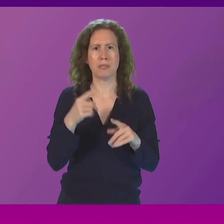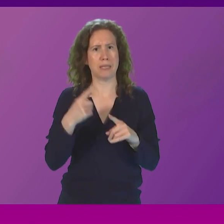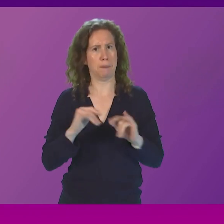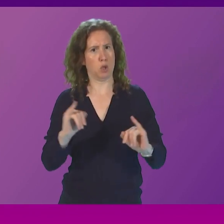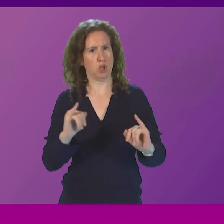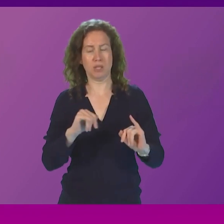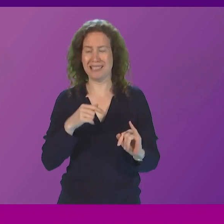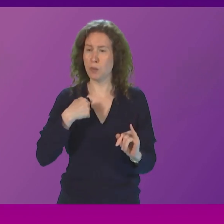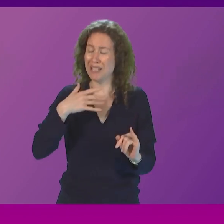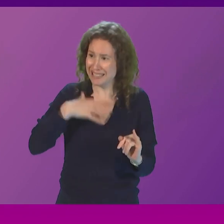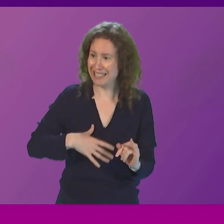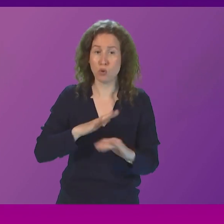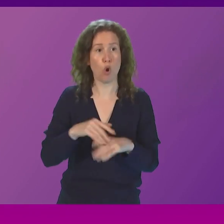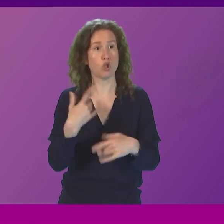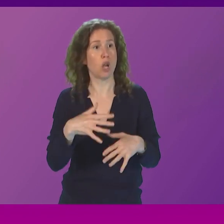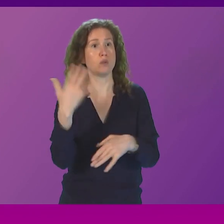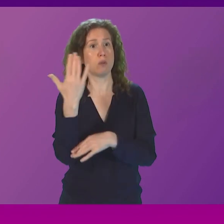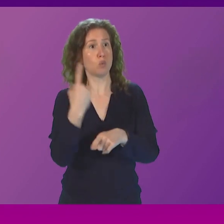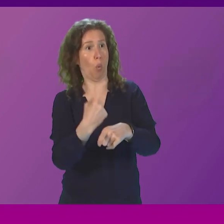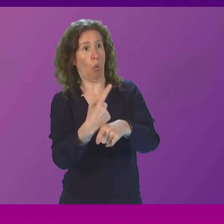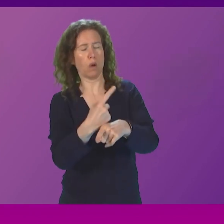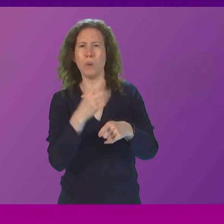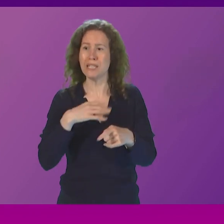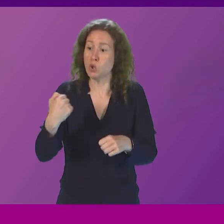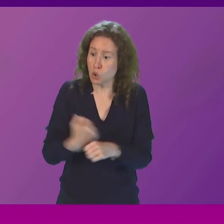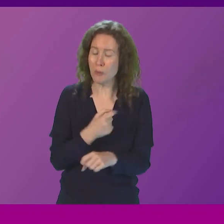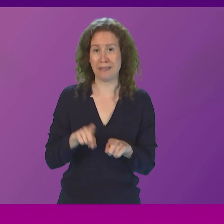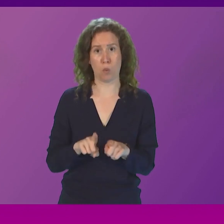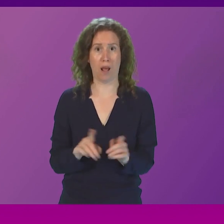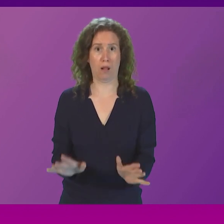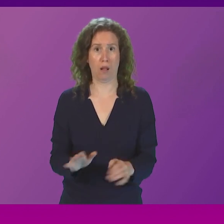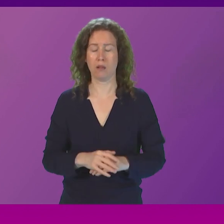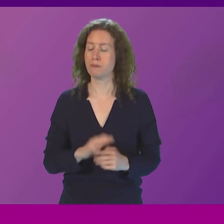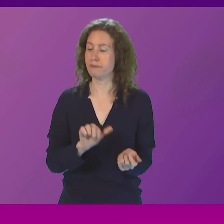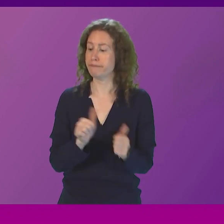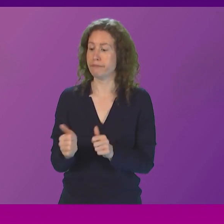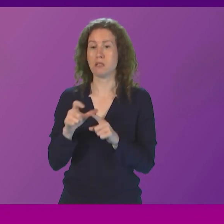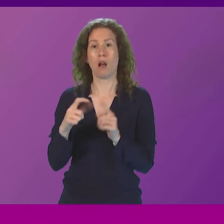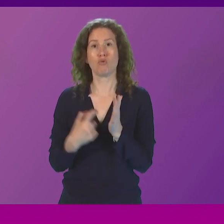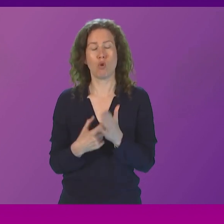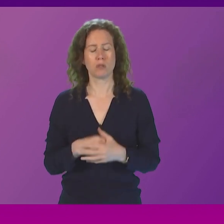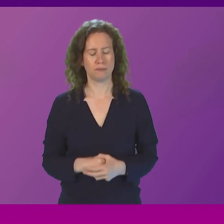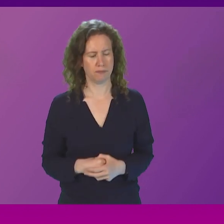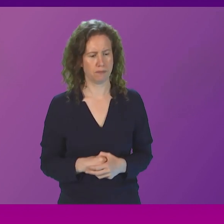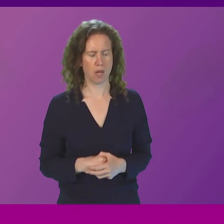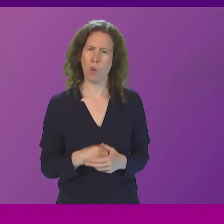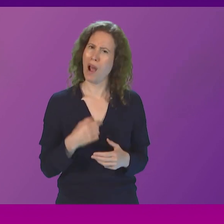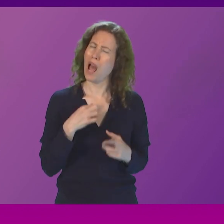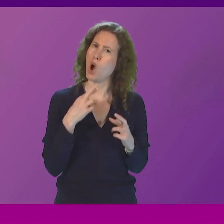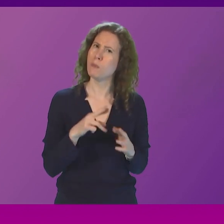that we do not just talk the talk and that we are prepared to walk the walk. I really hope that the First Minister will start answering questions rather than telling